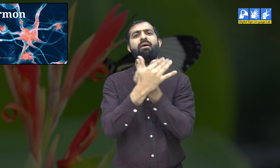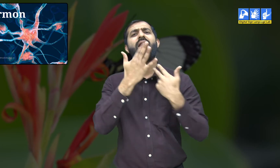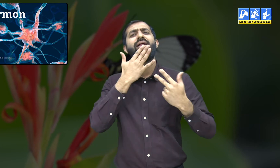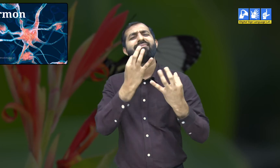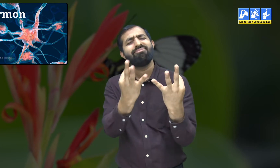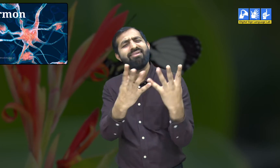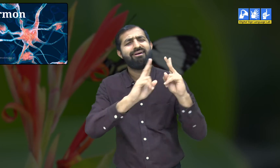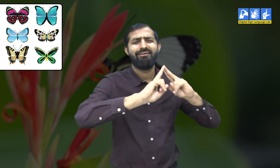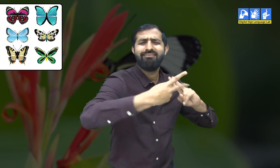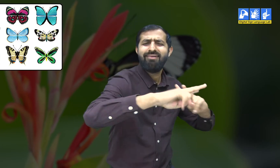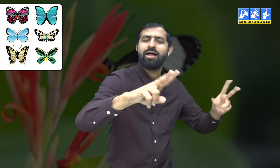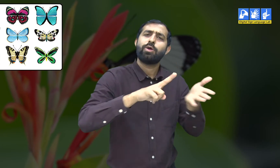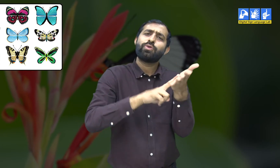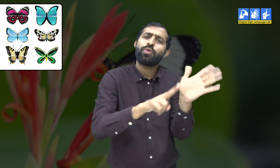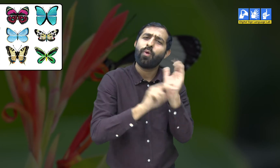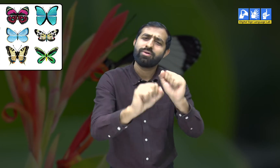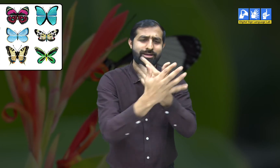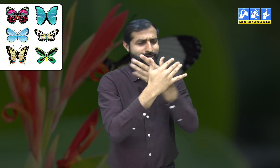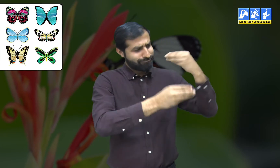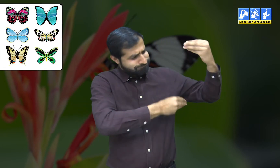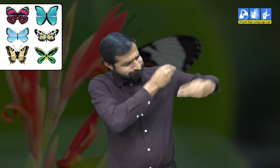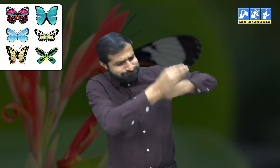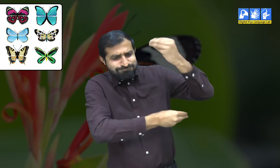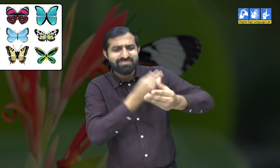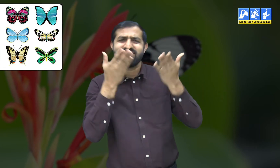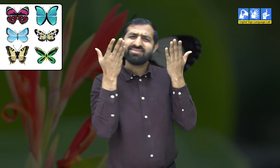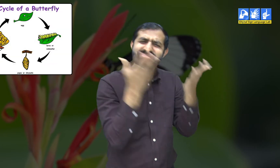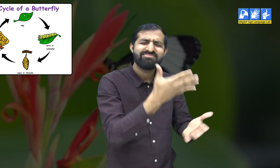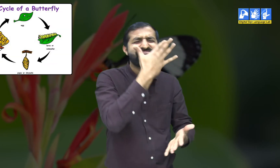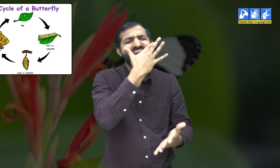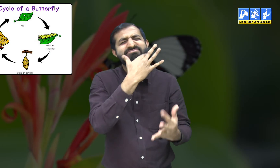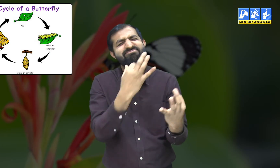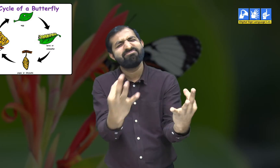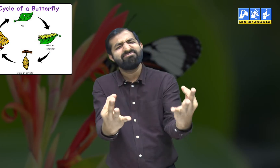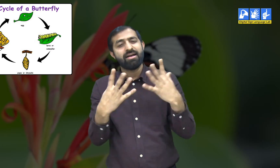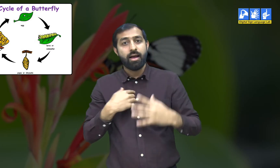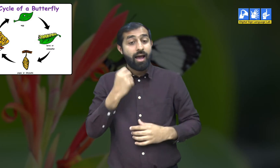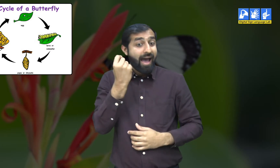So DNA plays a major role in the life cycle of a butterfly.